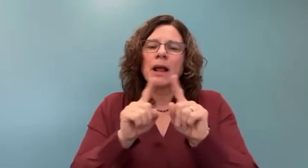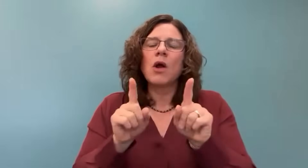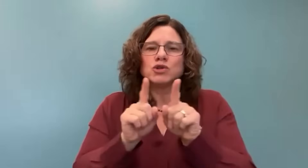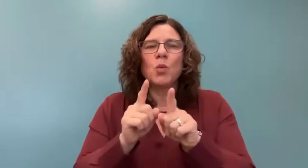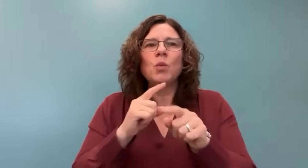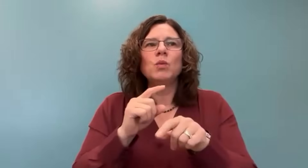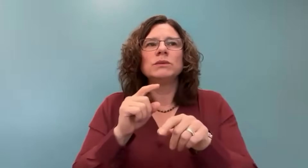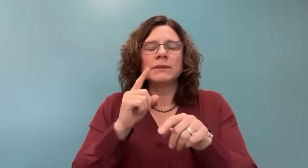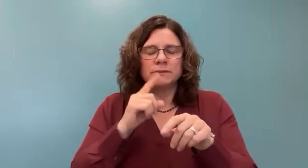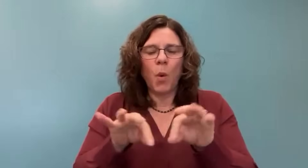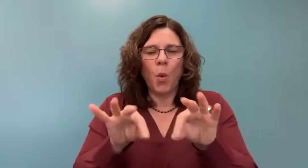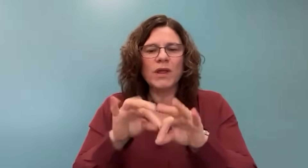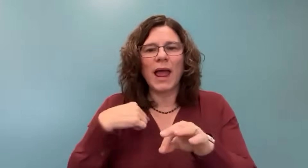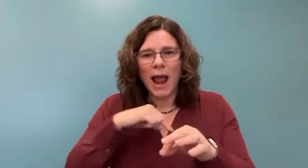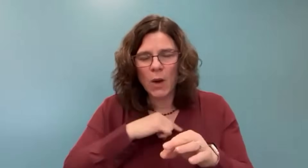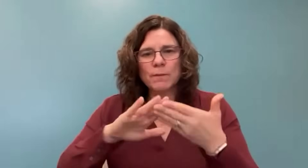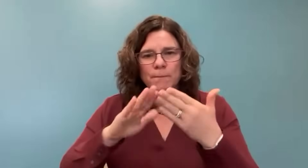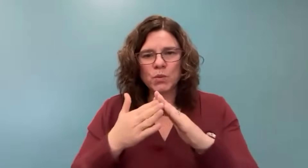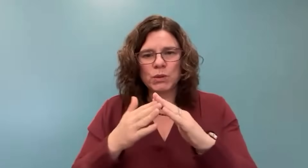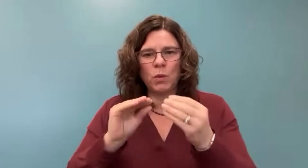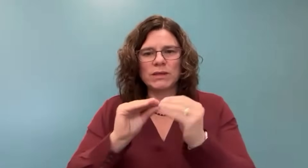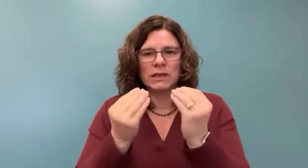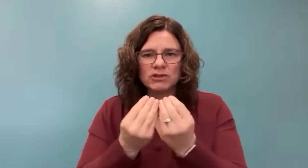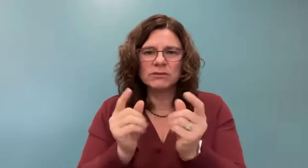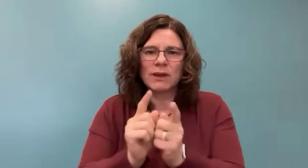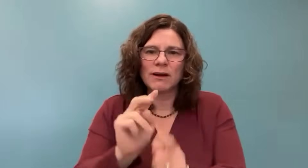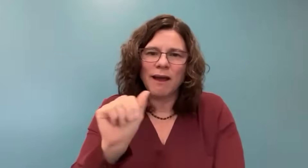It’s also important that our community organizations